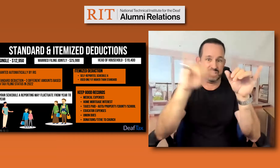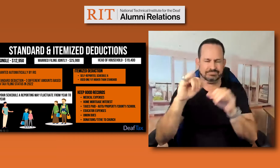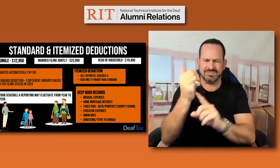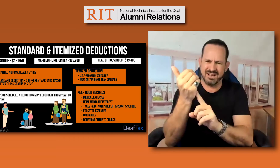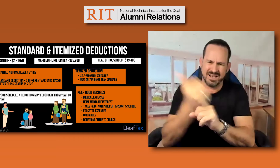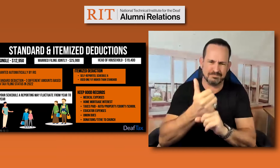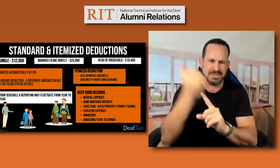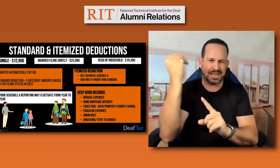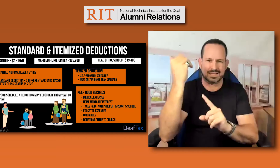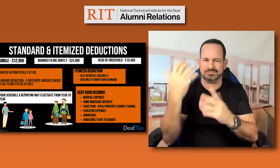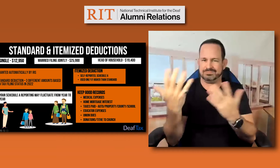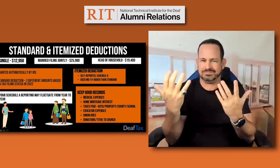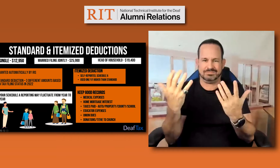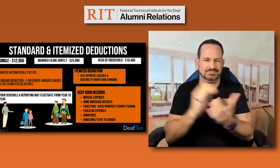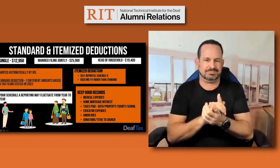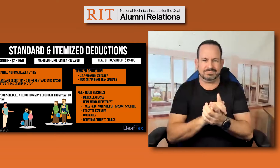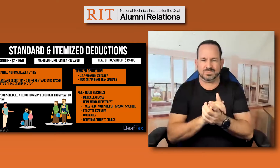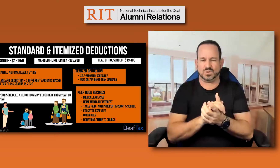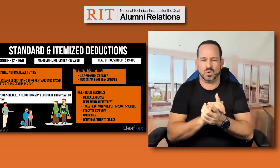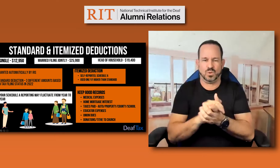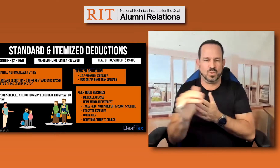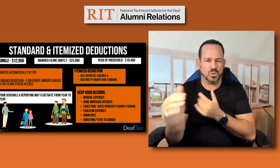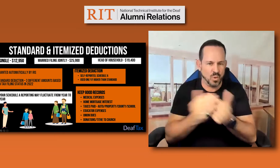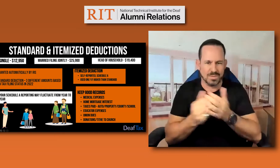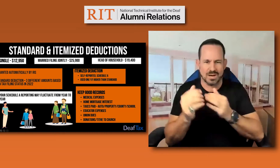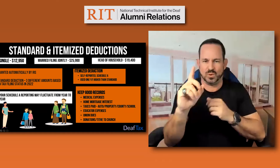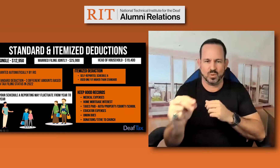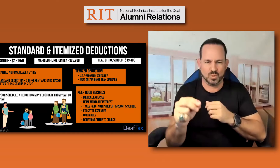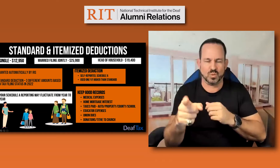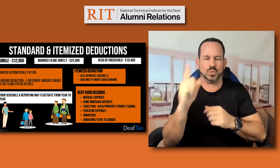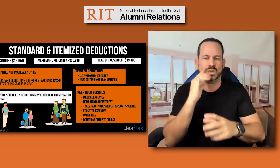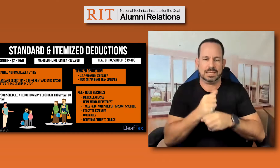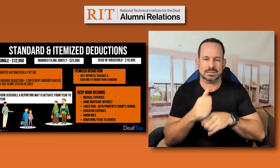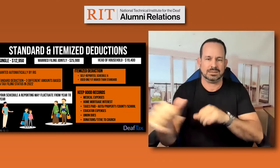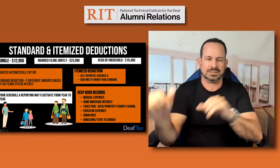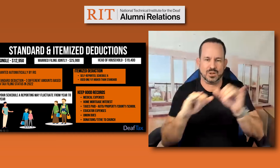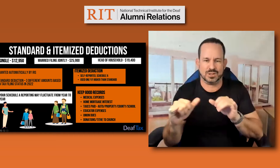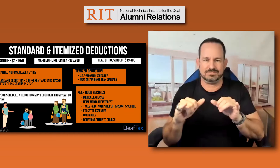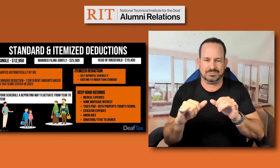The standardized deduction is automatic. Doesn't matter what you do.